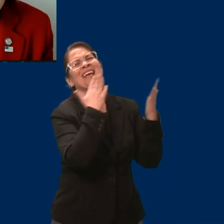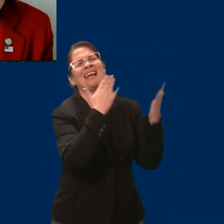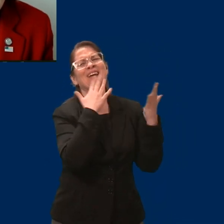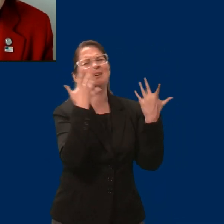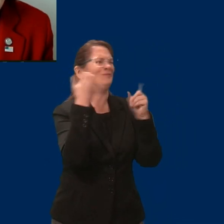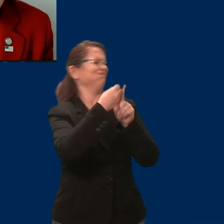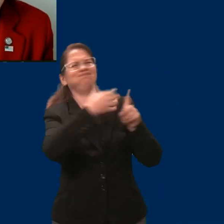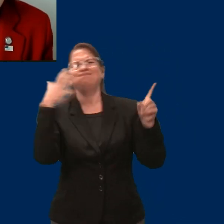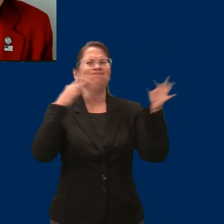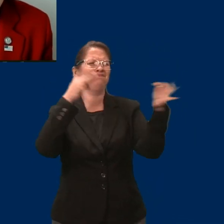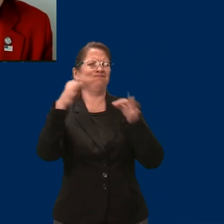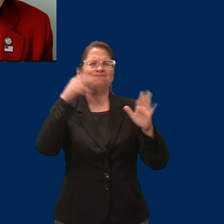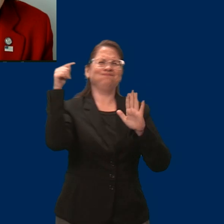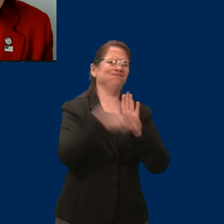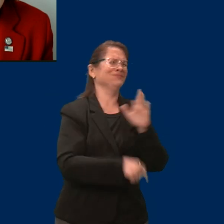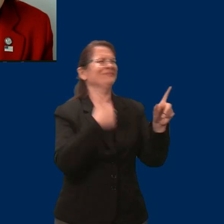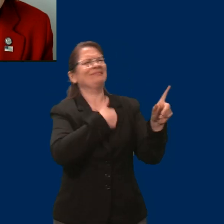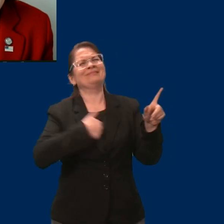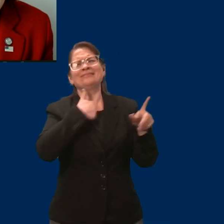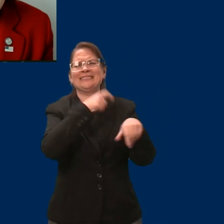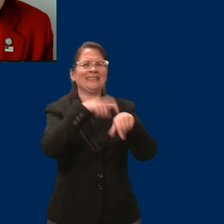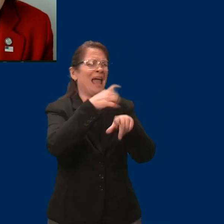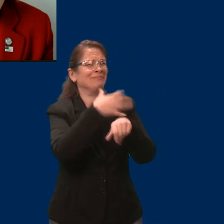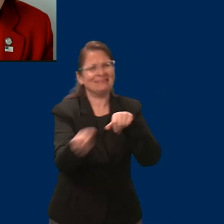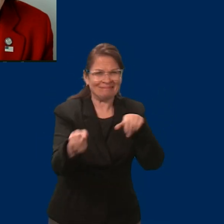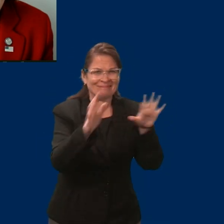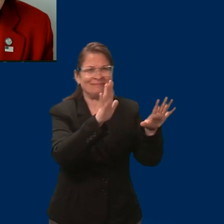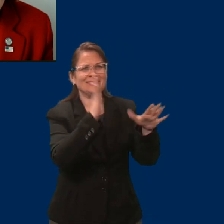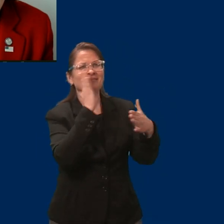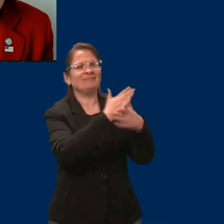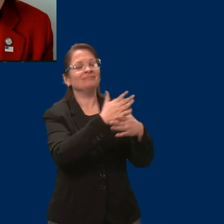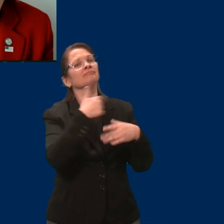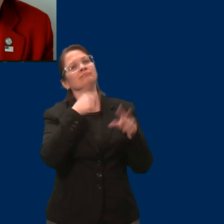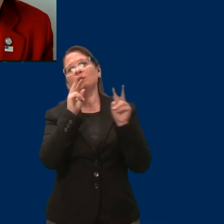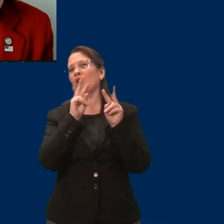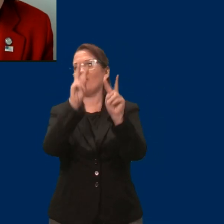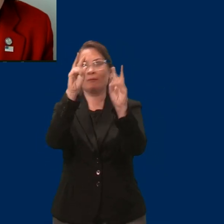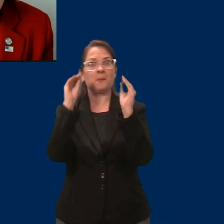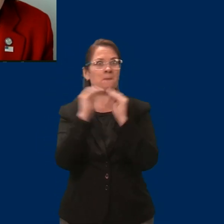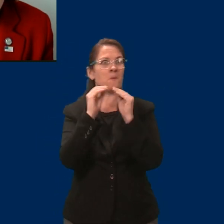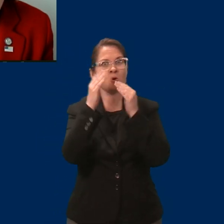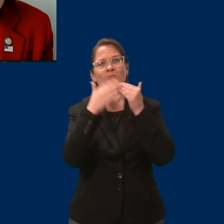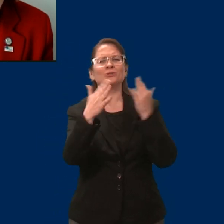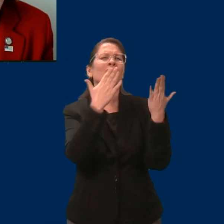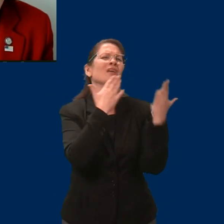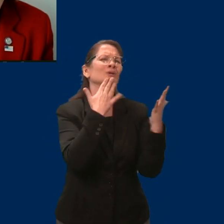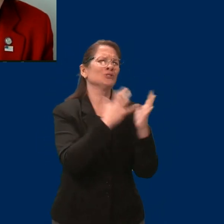that we can move forward in our session. So thank you for your time, Senator Nelson. I appreciate it.